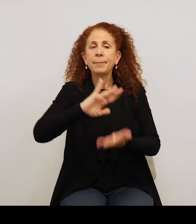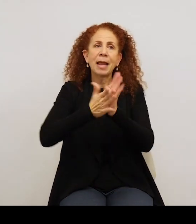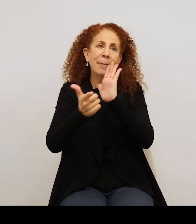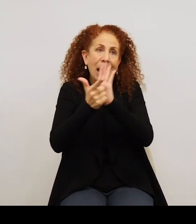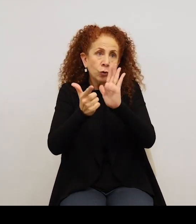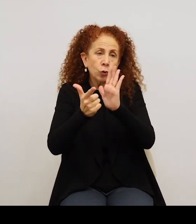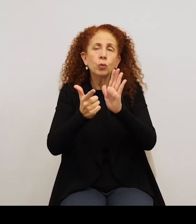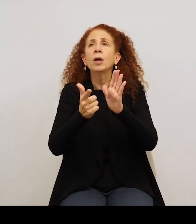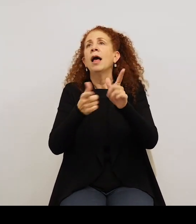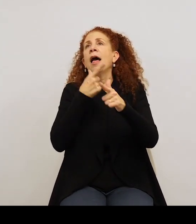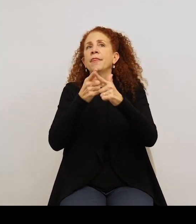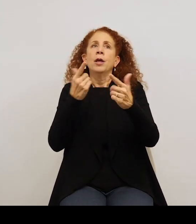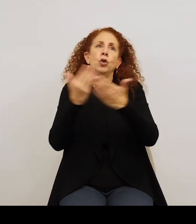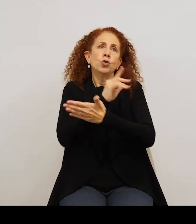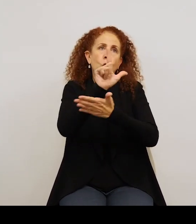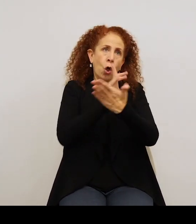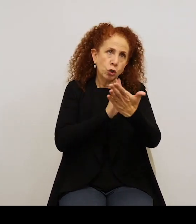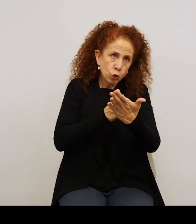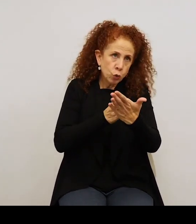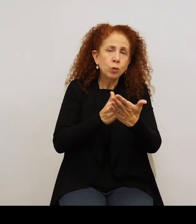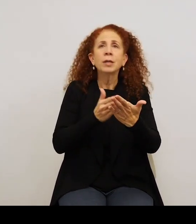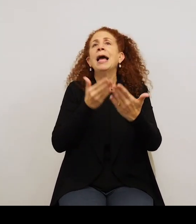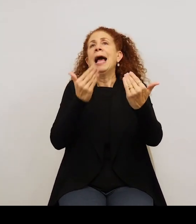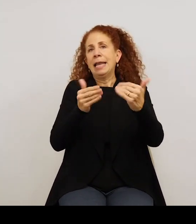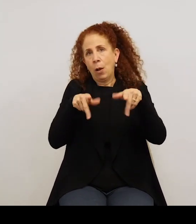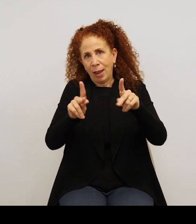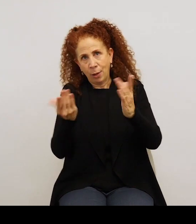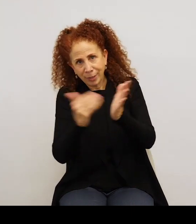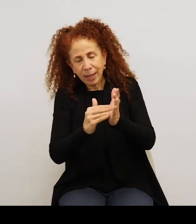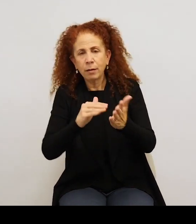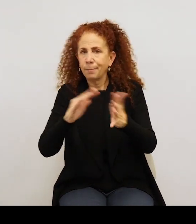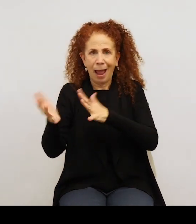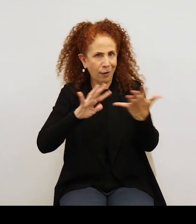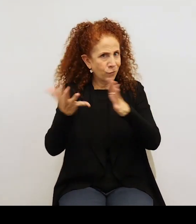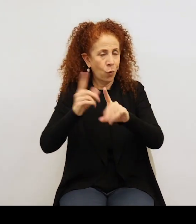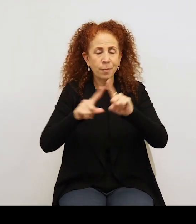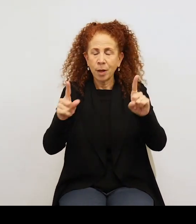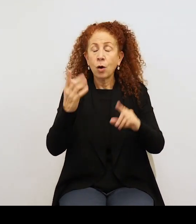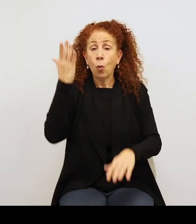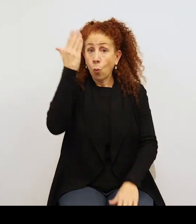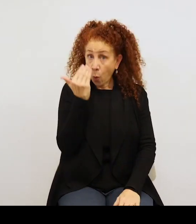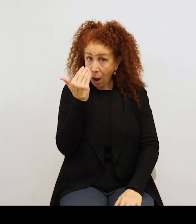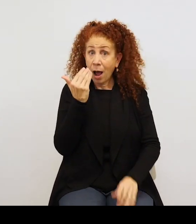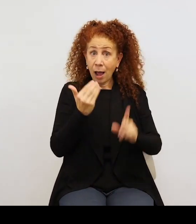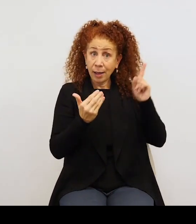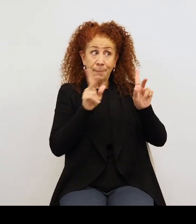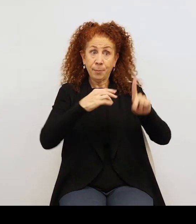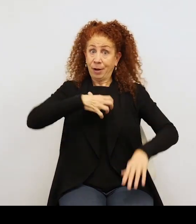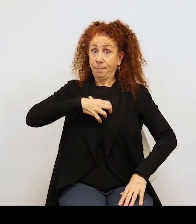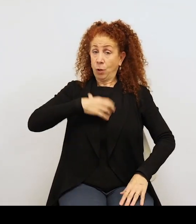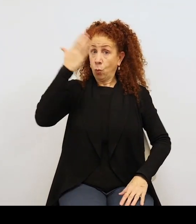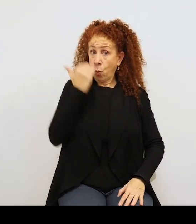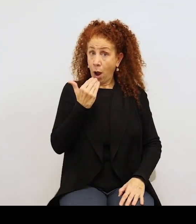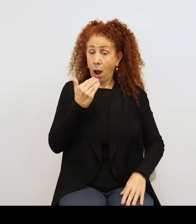and now they allow allowed again. So it kind of goes back and forth. And the reasons why people complain-- because there's